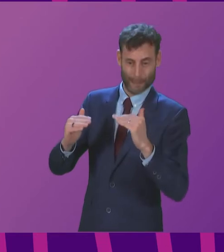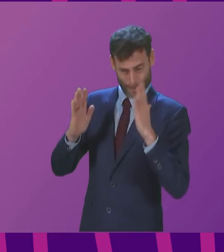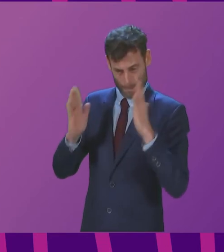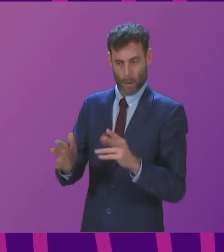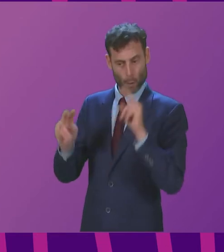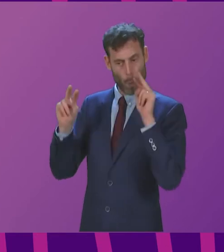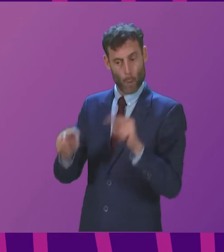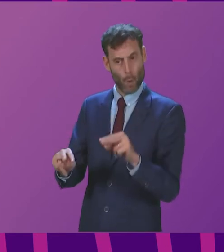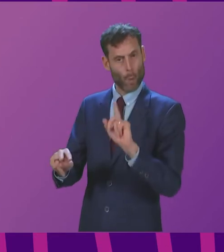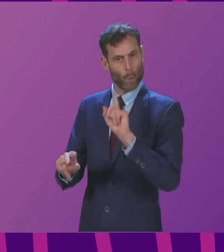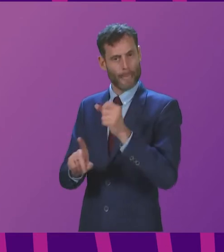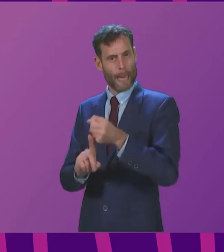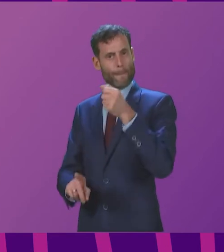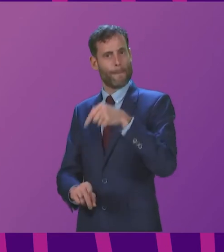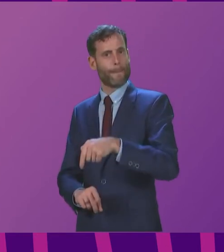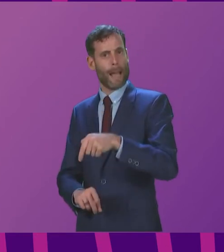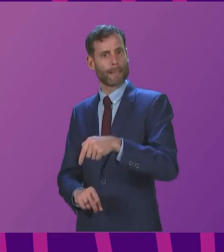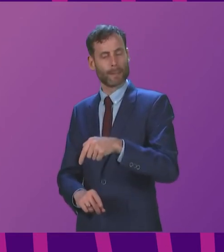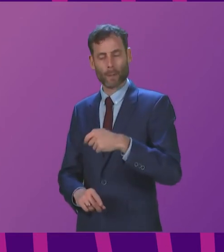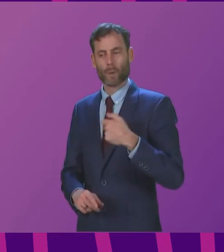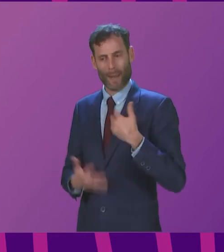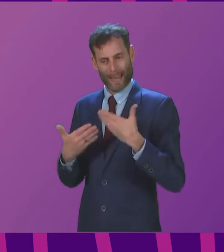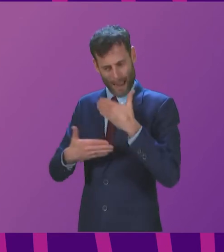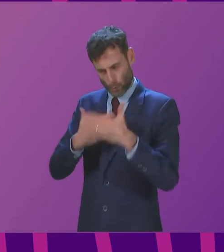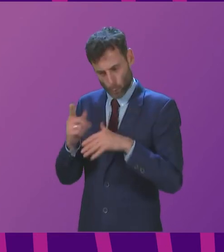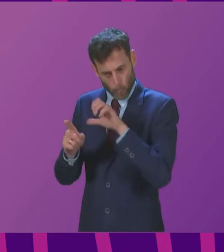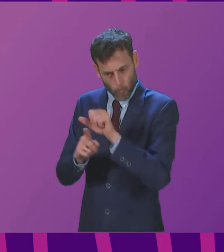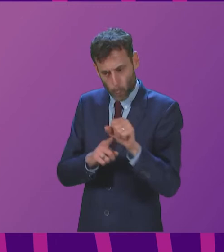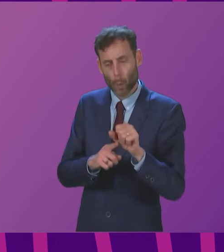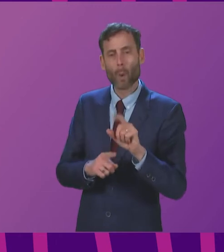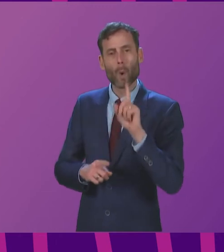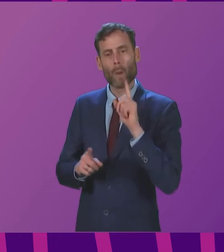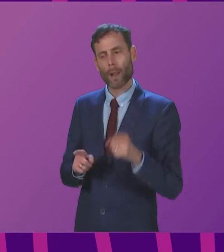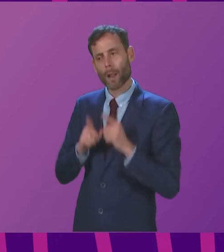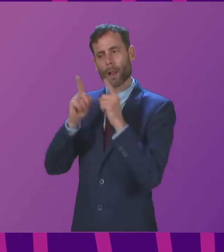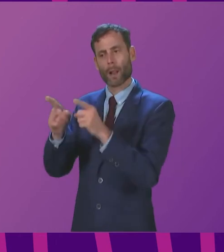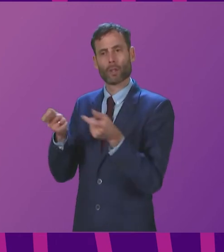process of, and we will shortly confirm, the appointment of a chair for the inquiry,